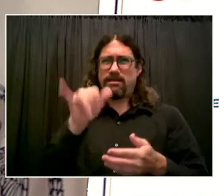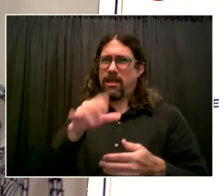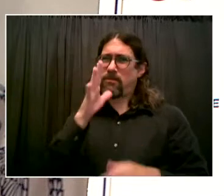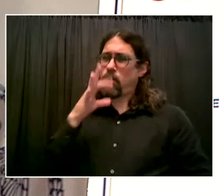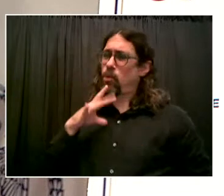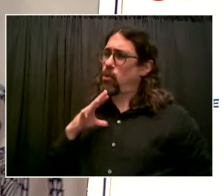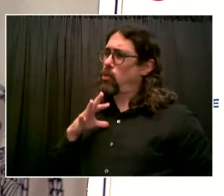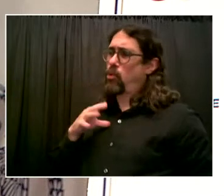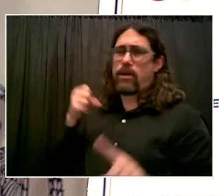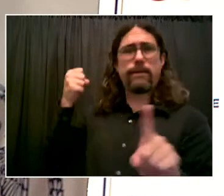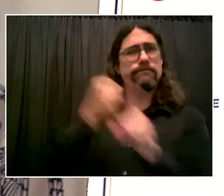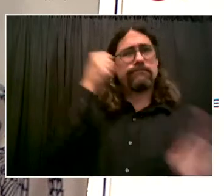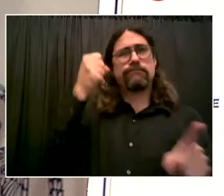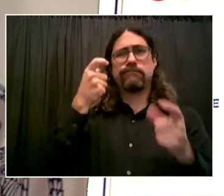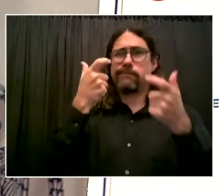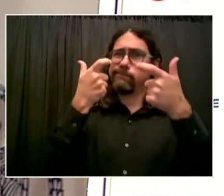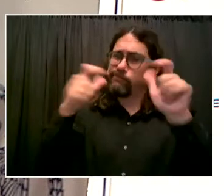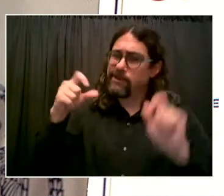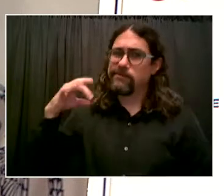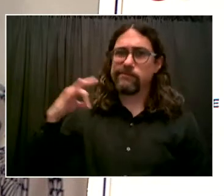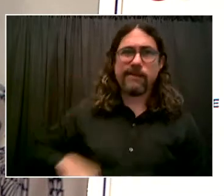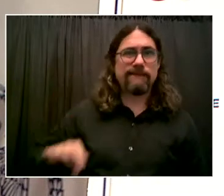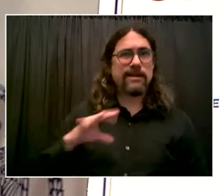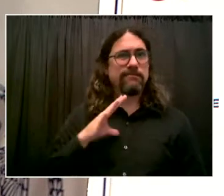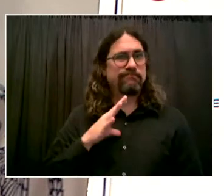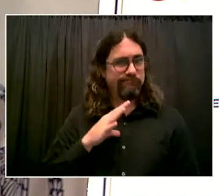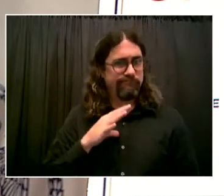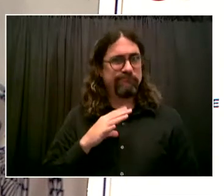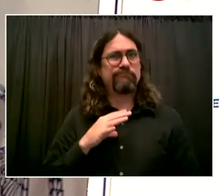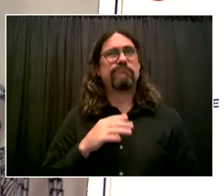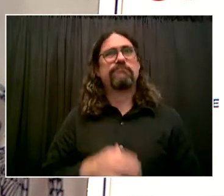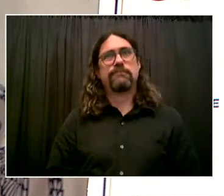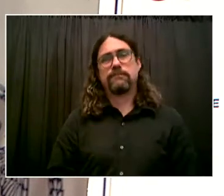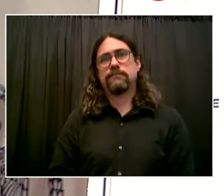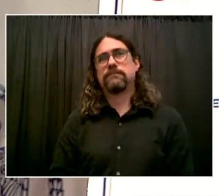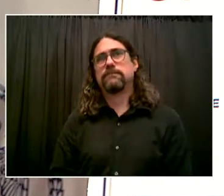HAVE THE PROFOUND IMPACT IS CONGESTION PRICING. IF WE MOVE NOW IT CAN BE A PFOROUND PART OF OUR FUTURE.